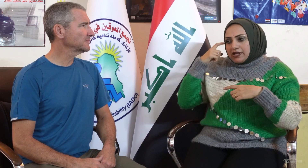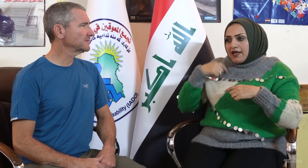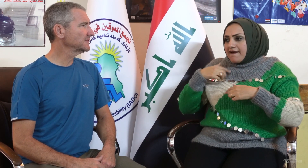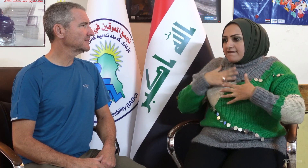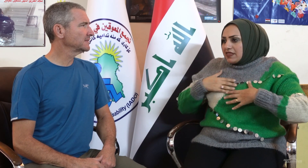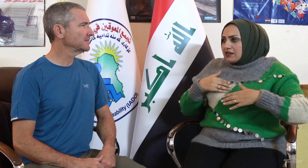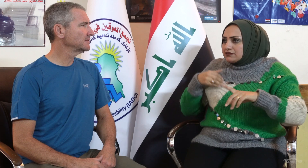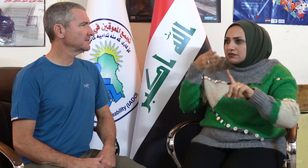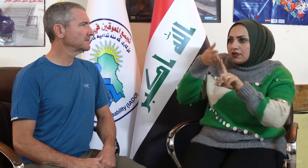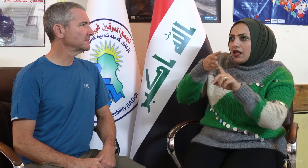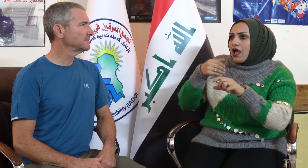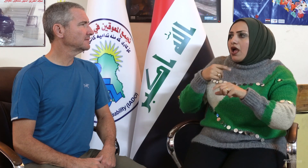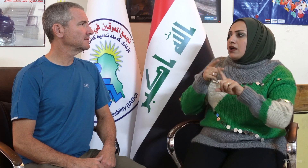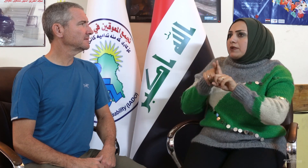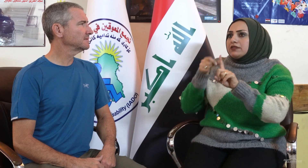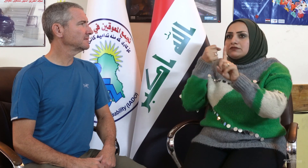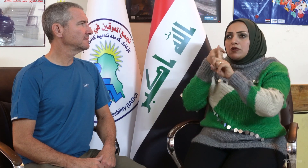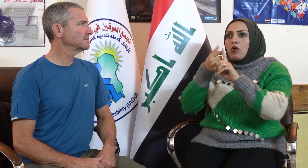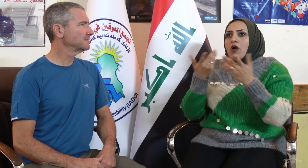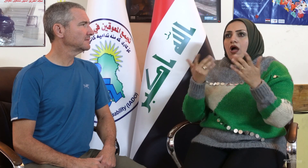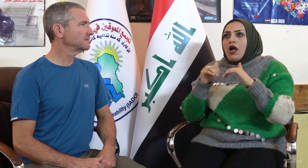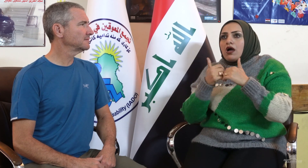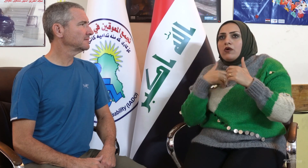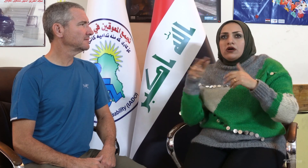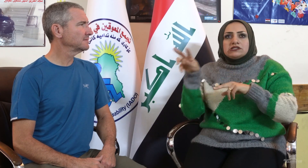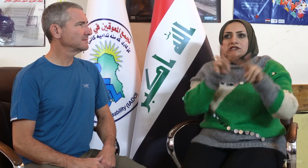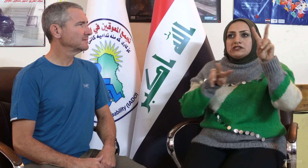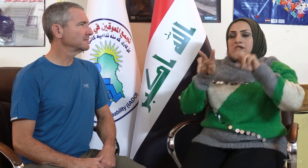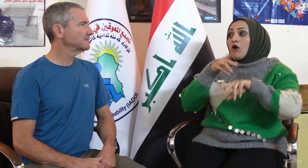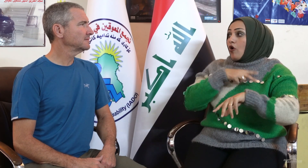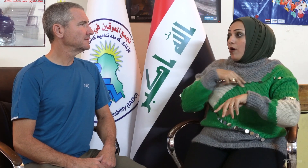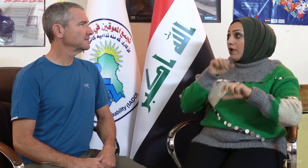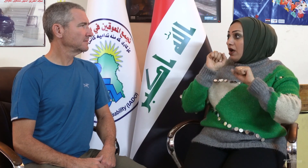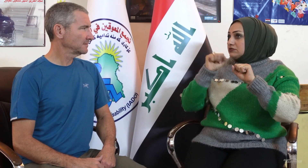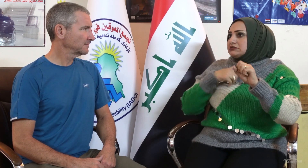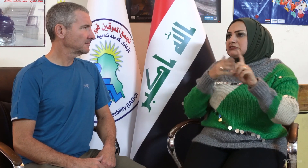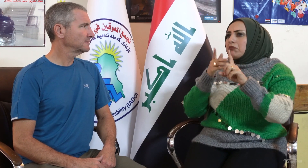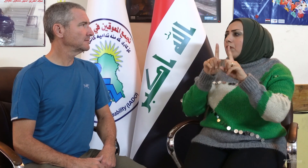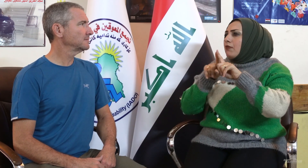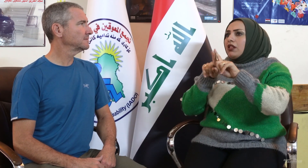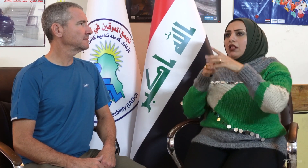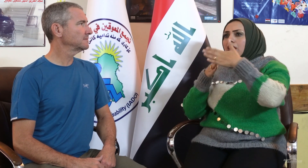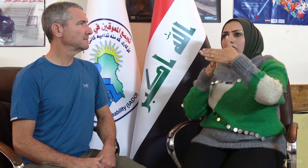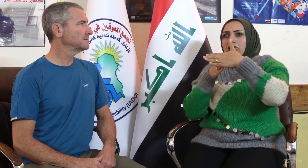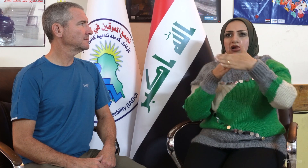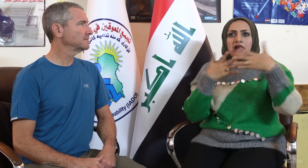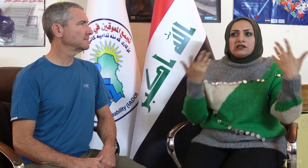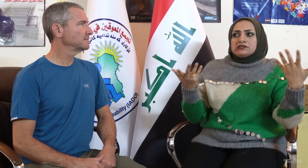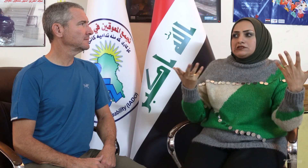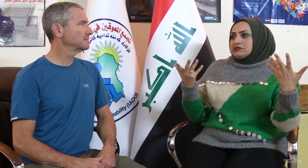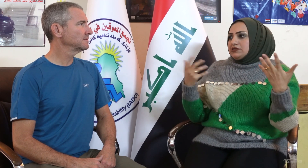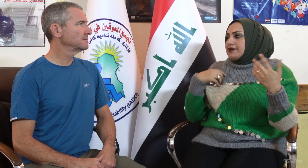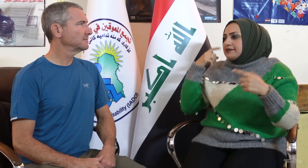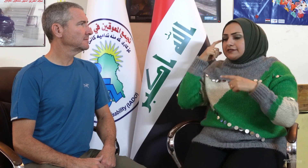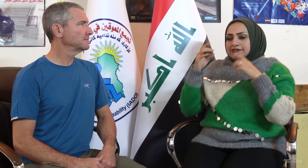Our advocacy involves working with government agencies, but we hit roadblocks all too often.